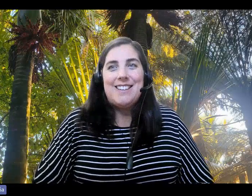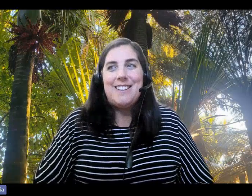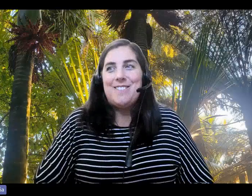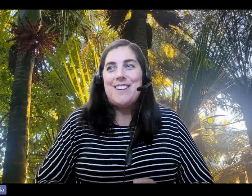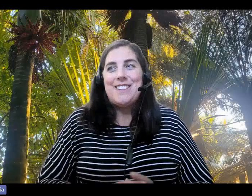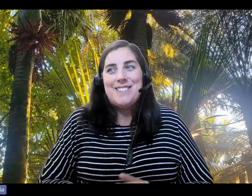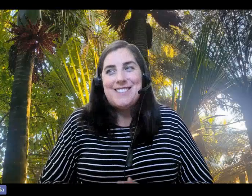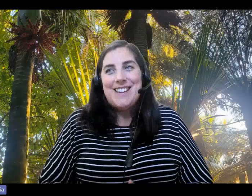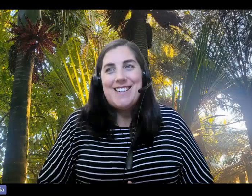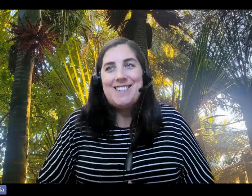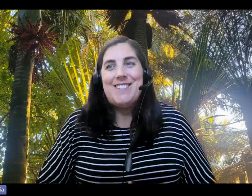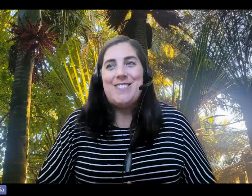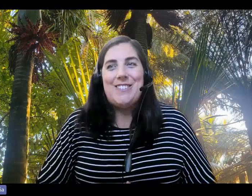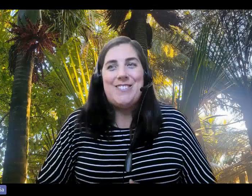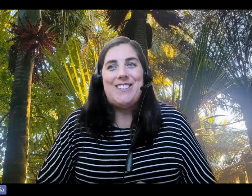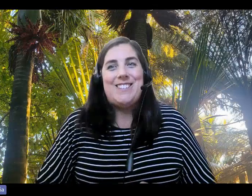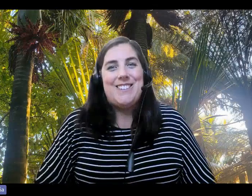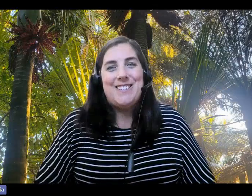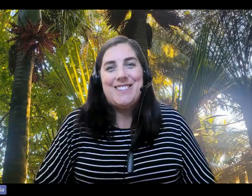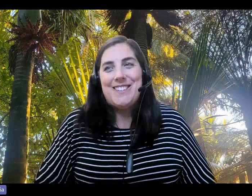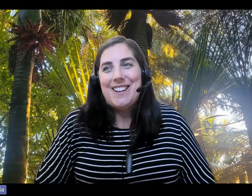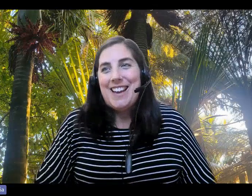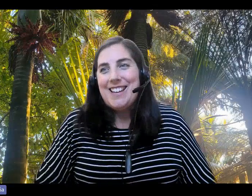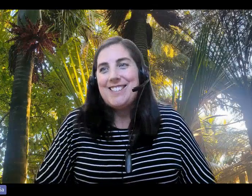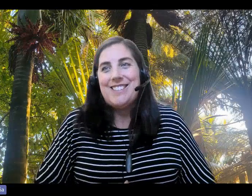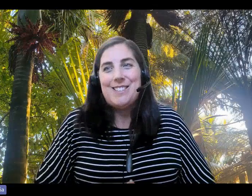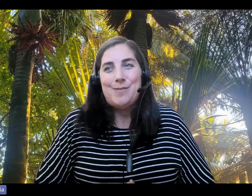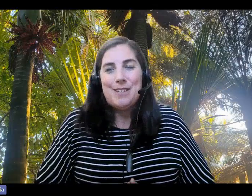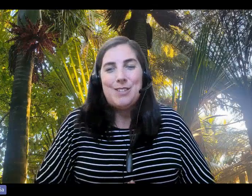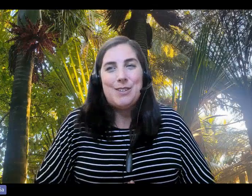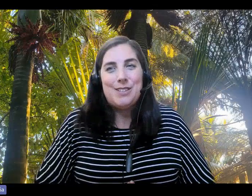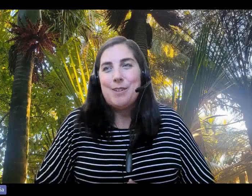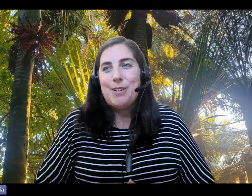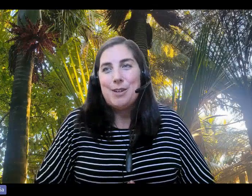Jacqui is in the final stages of her research and she's been doing some